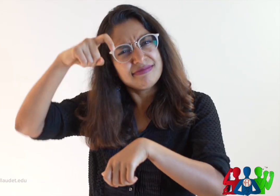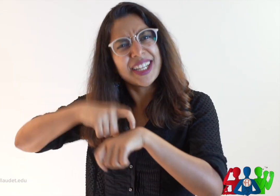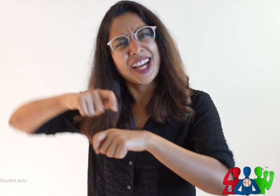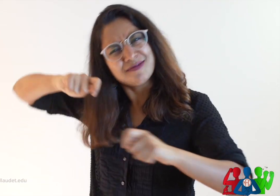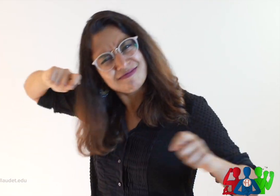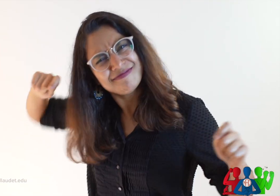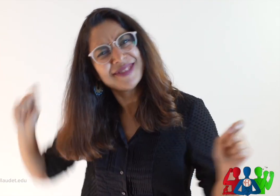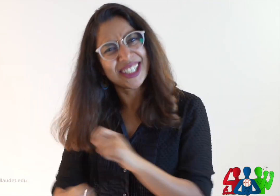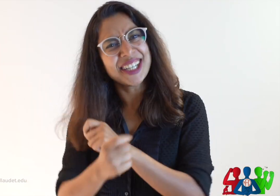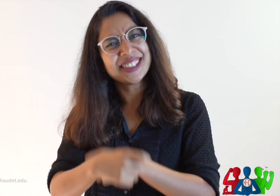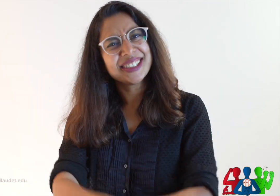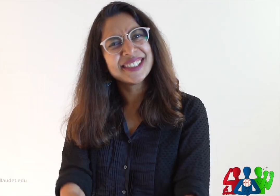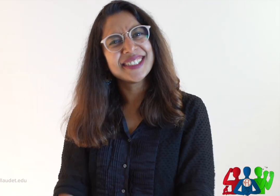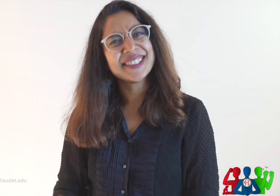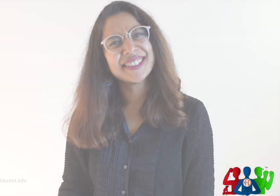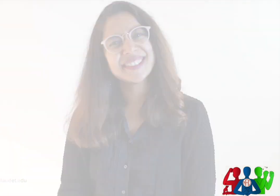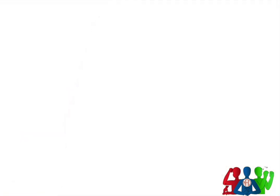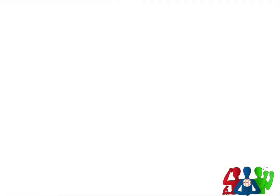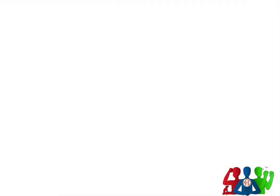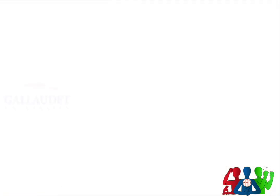The time is now to act and the time is now to change.